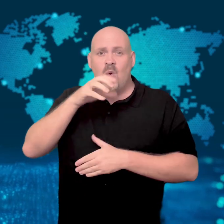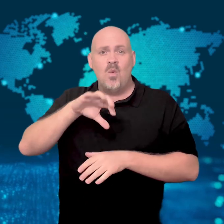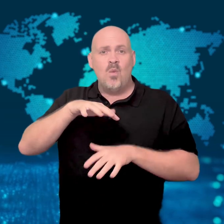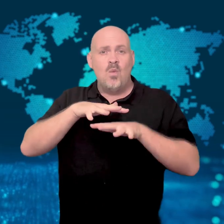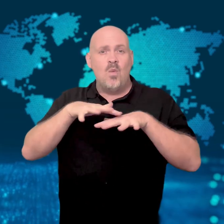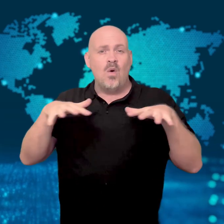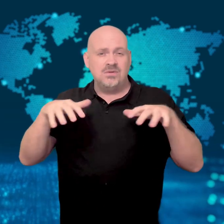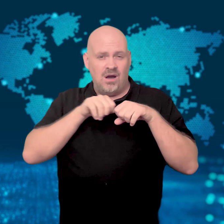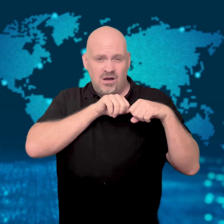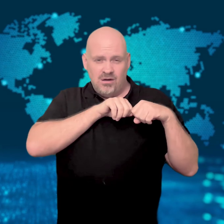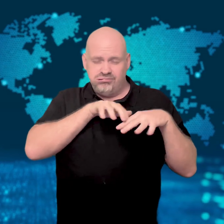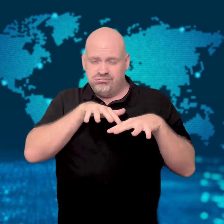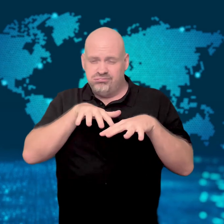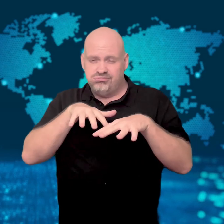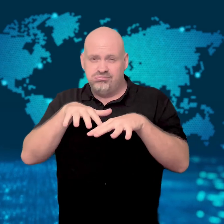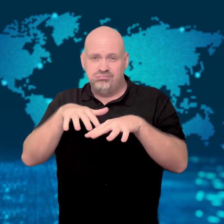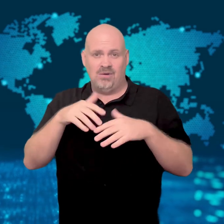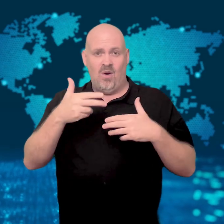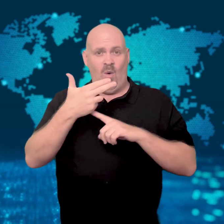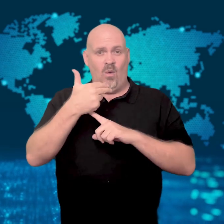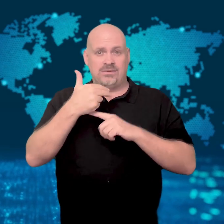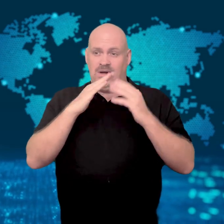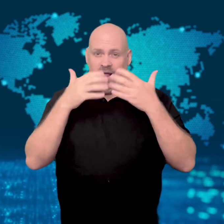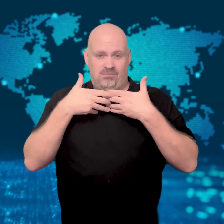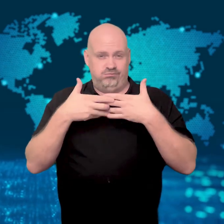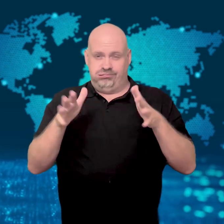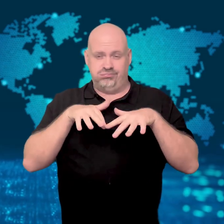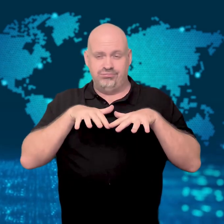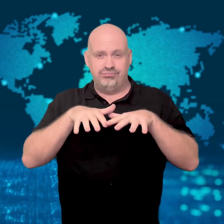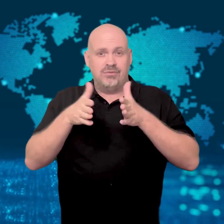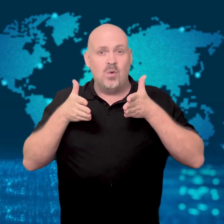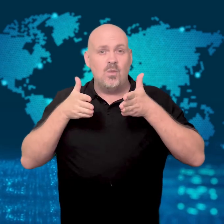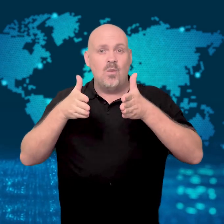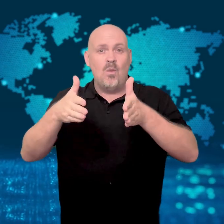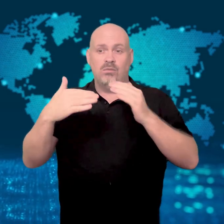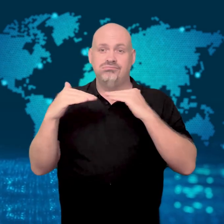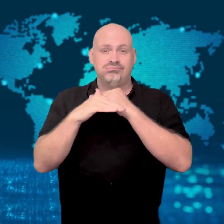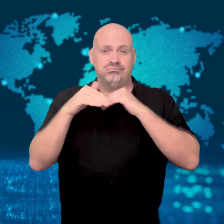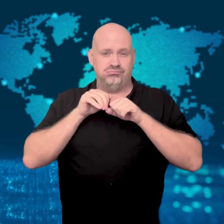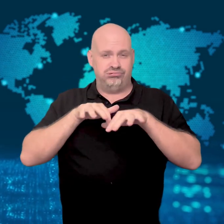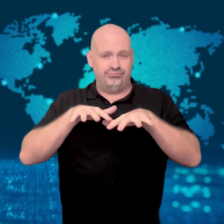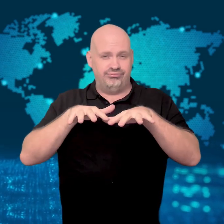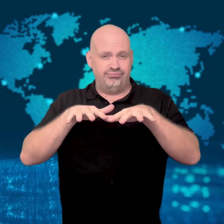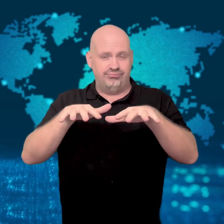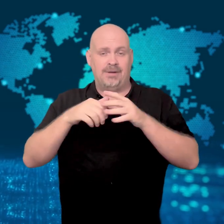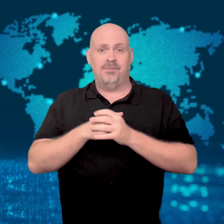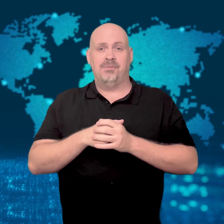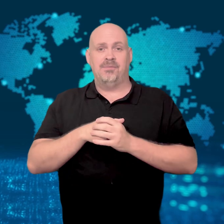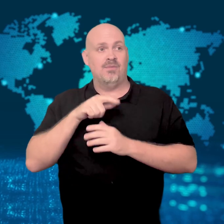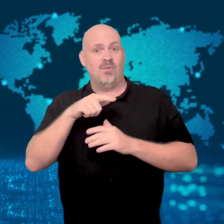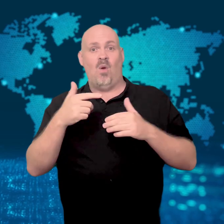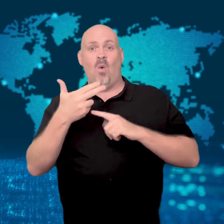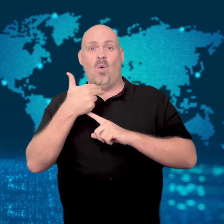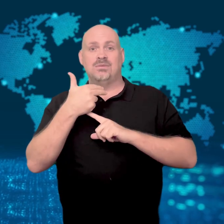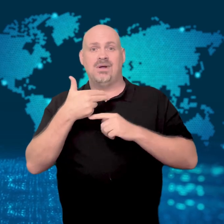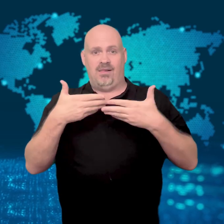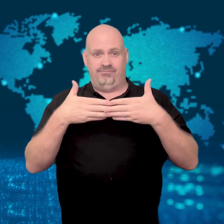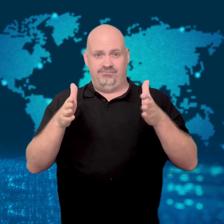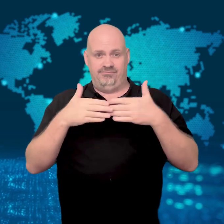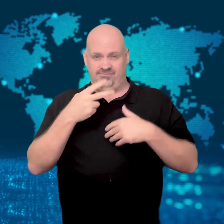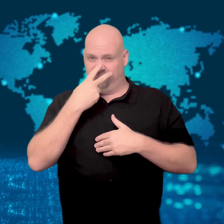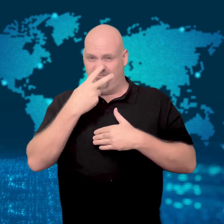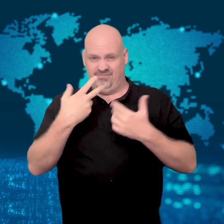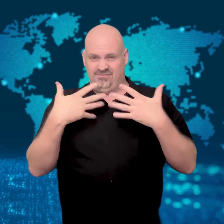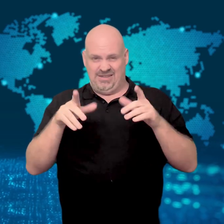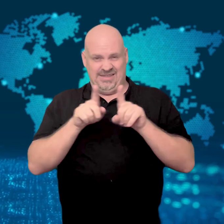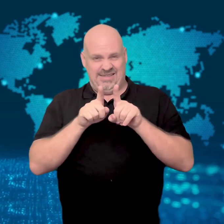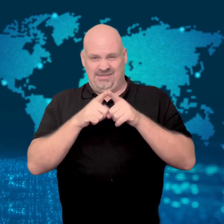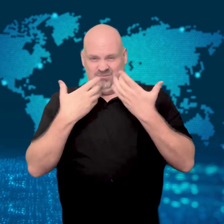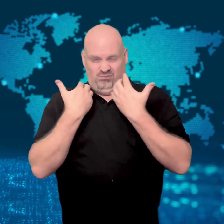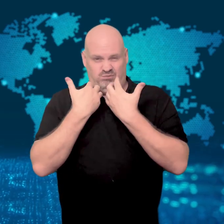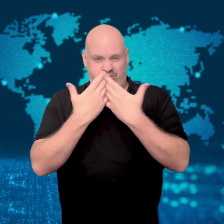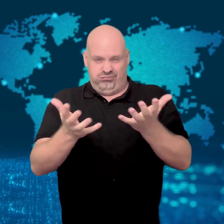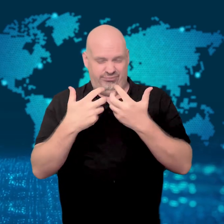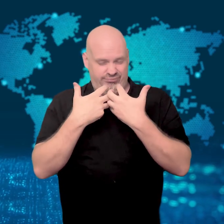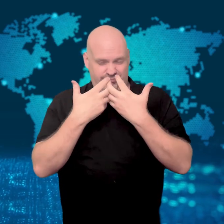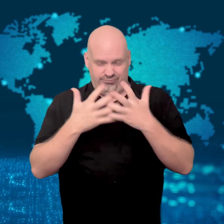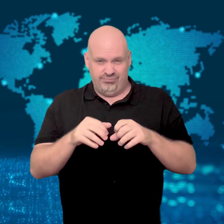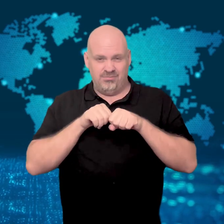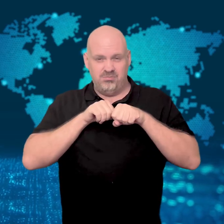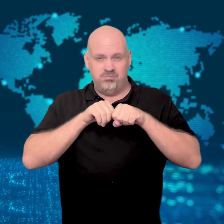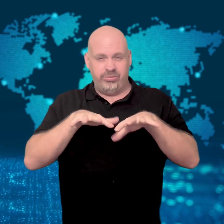The entrance of the five-star hotel looked like it had burst,